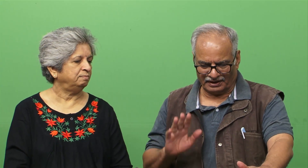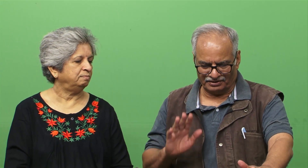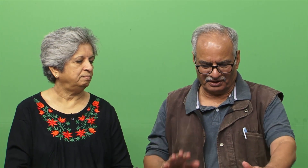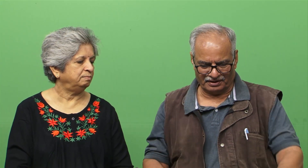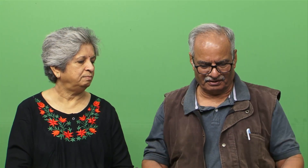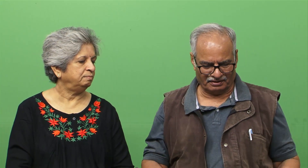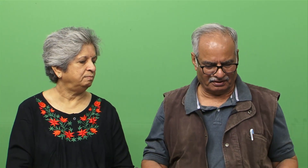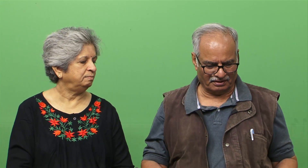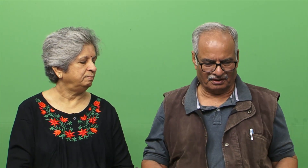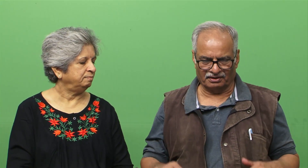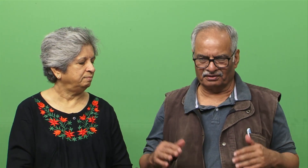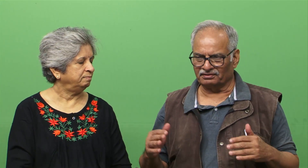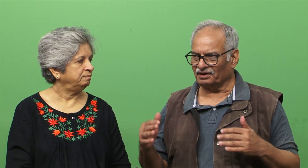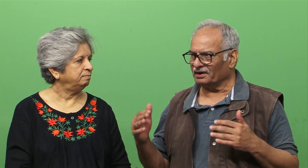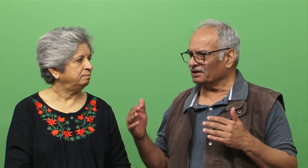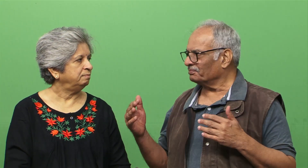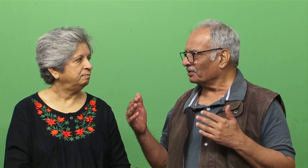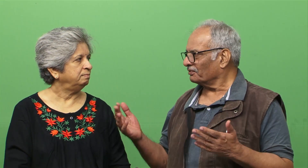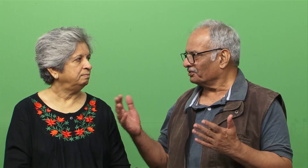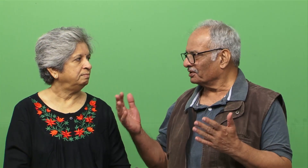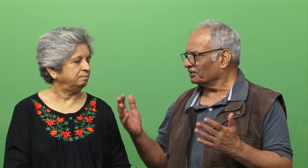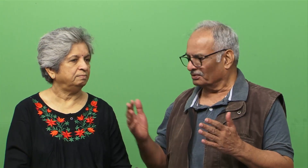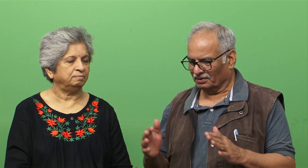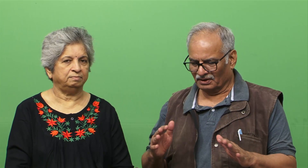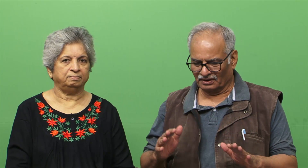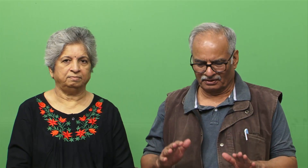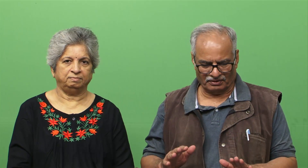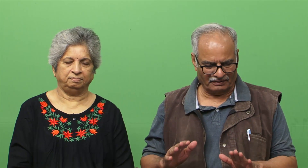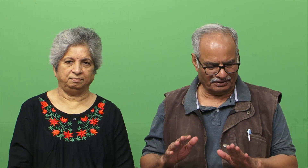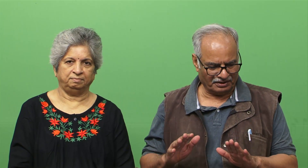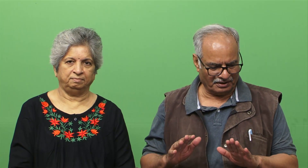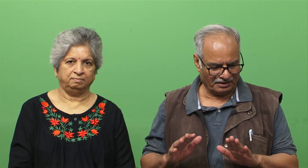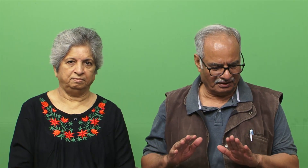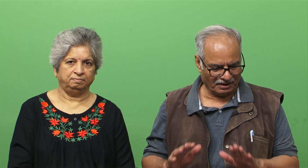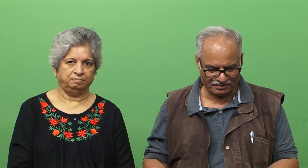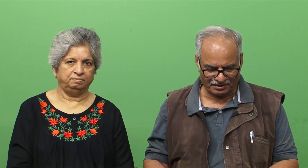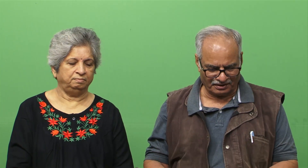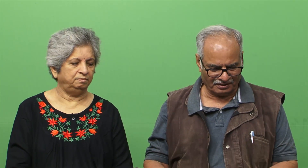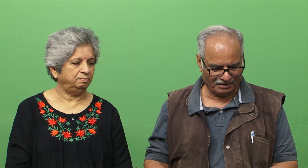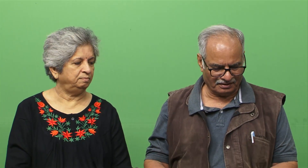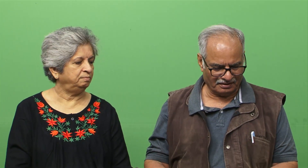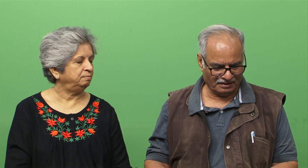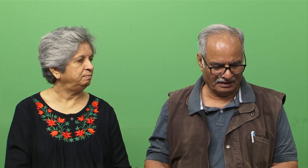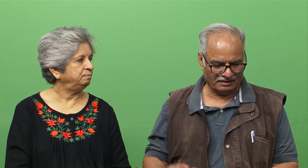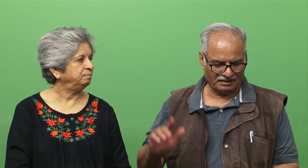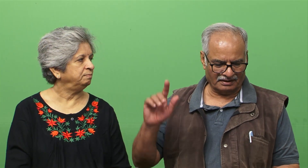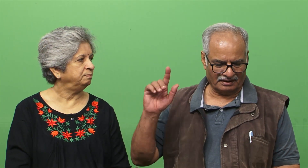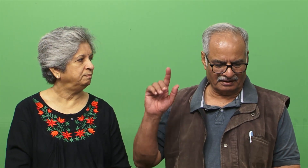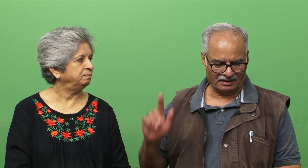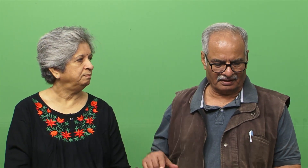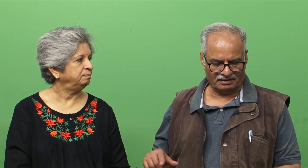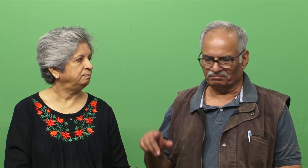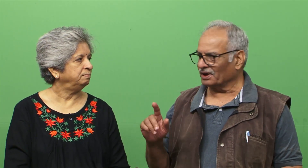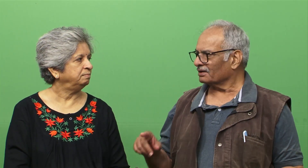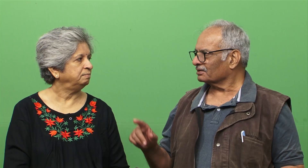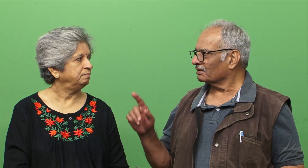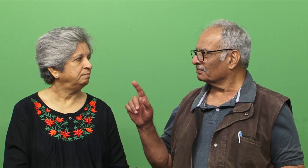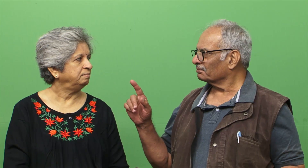can I say the nursing as an a profession you know so I will say nursing it's an integral part of